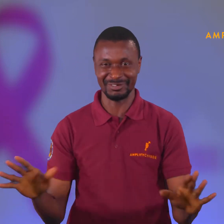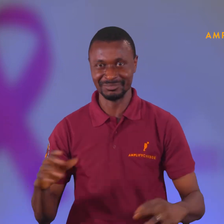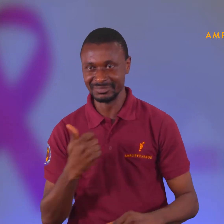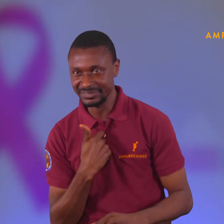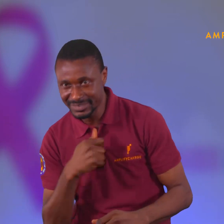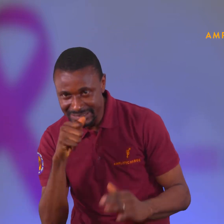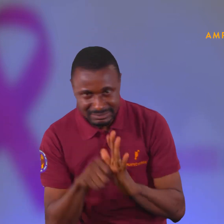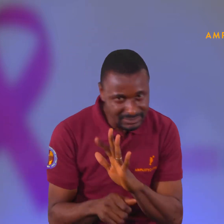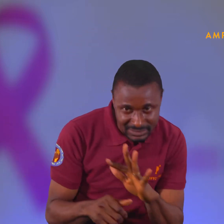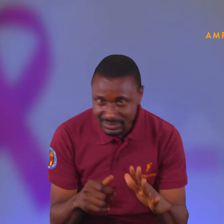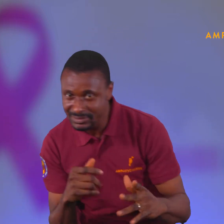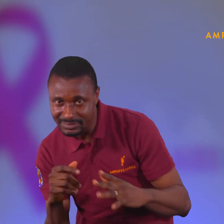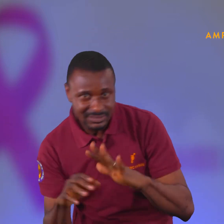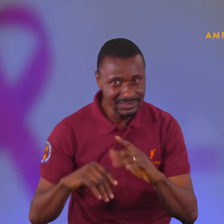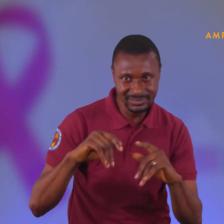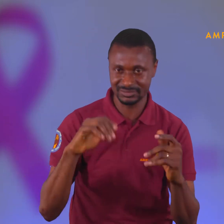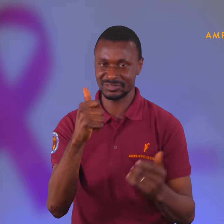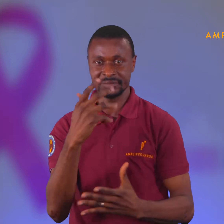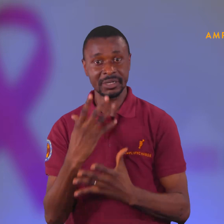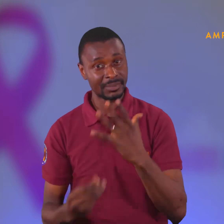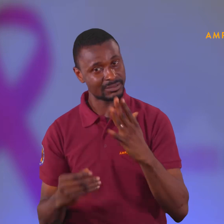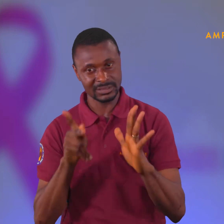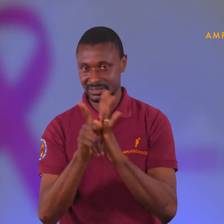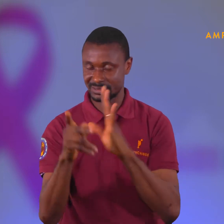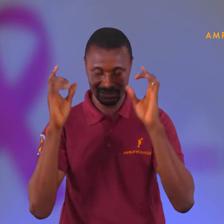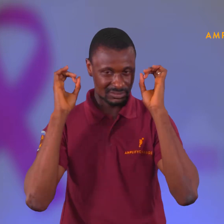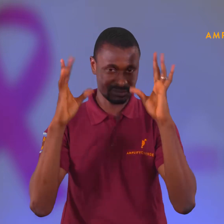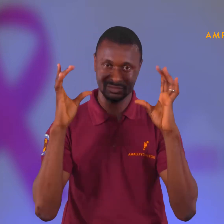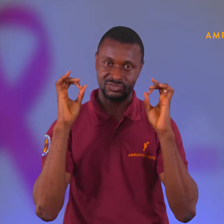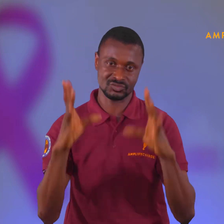Do not hide and try to perform illegal abortion. You may die.